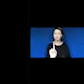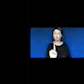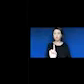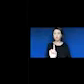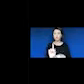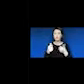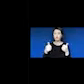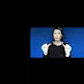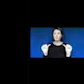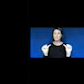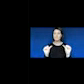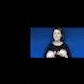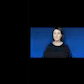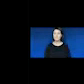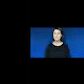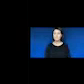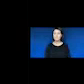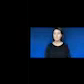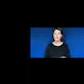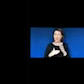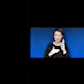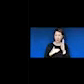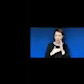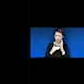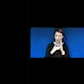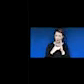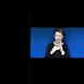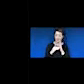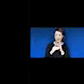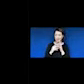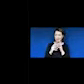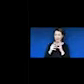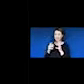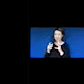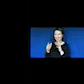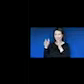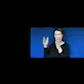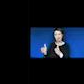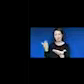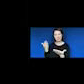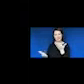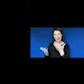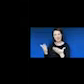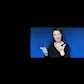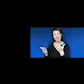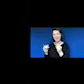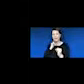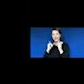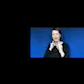Oftentimes, individuals don't really interview as well as maybe their colleagues, so this